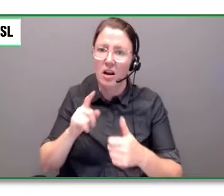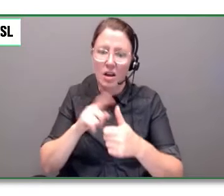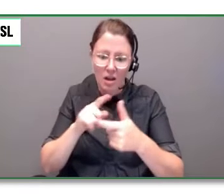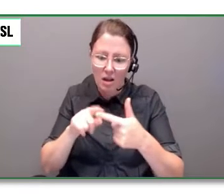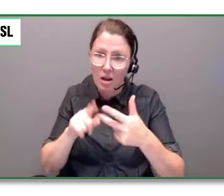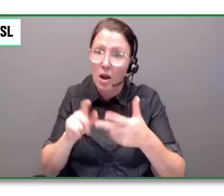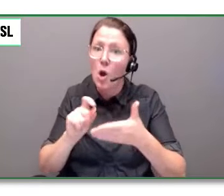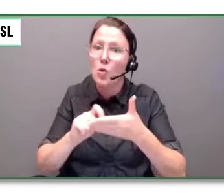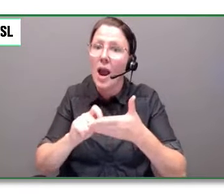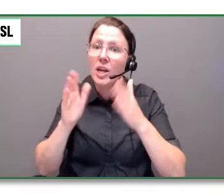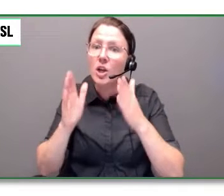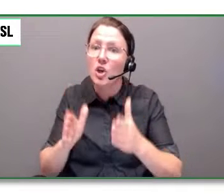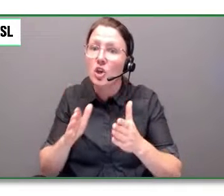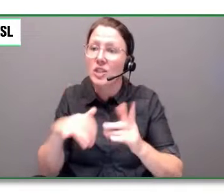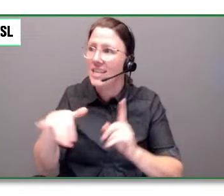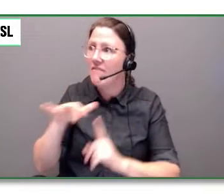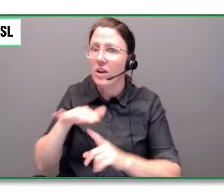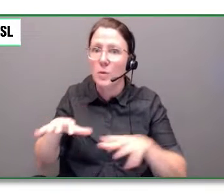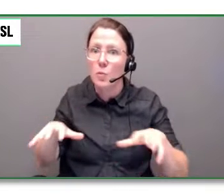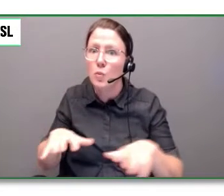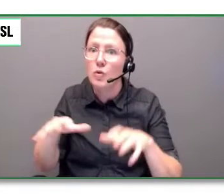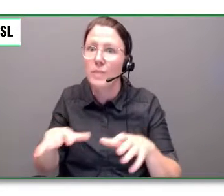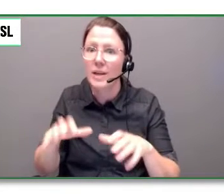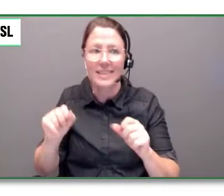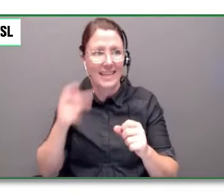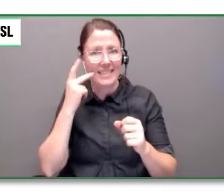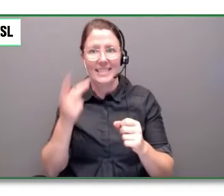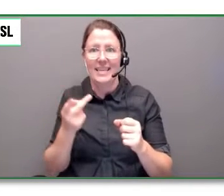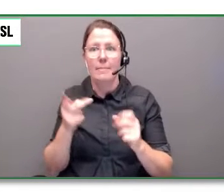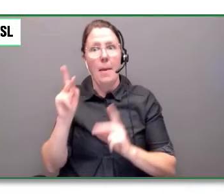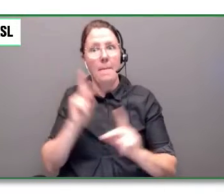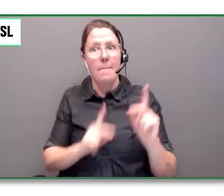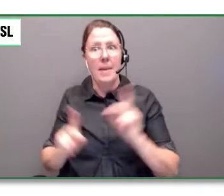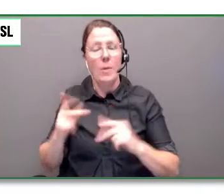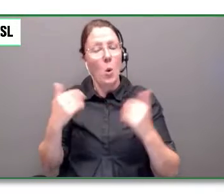America, we can see how the body politic here has an ableism problem